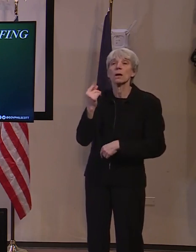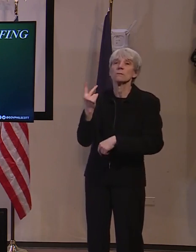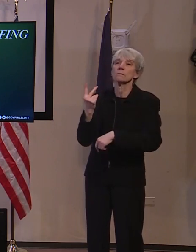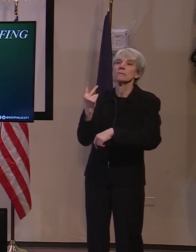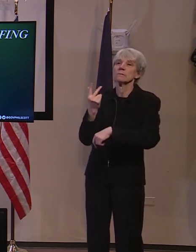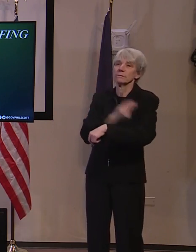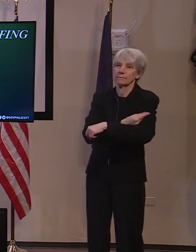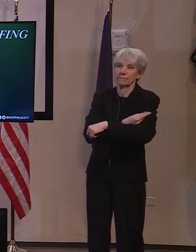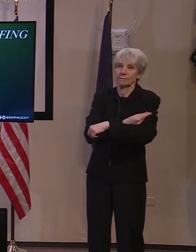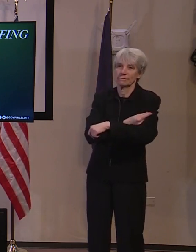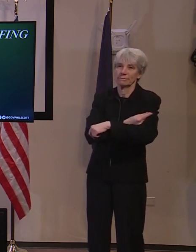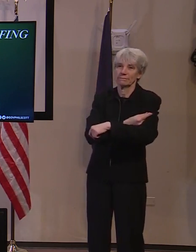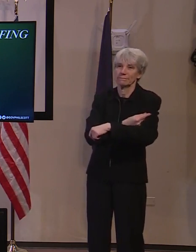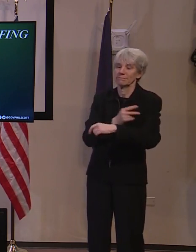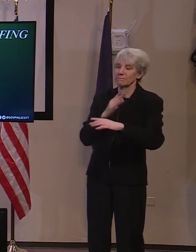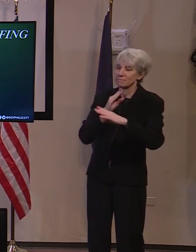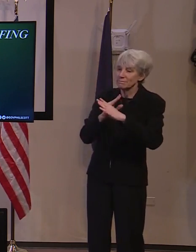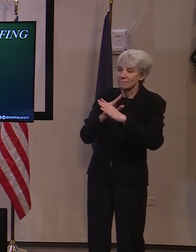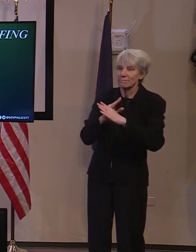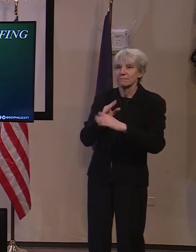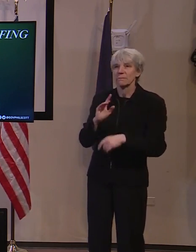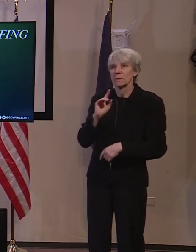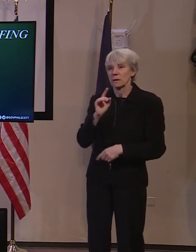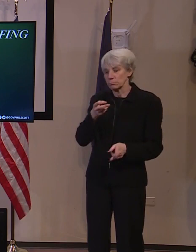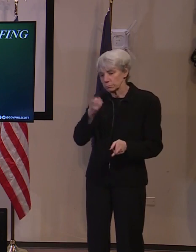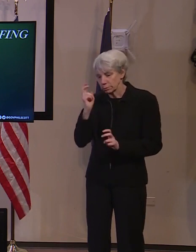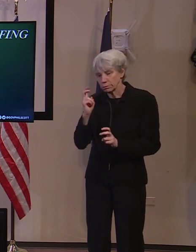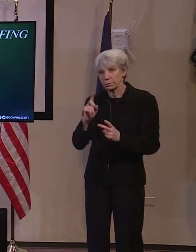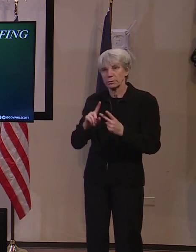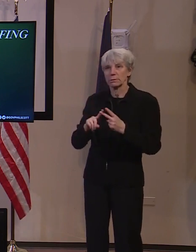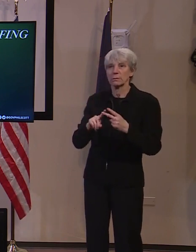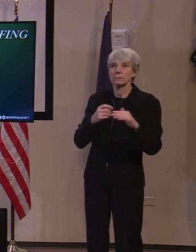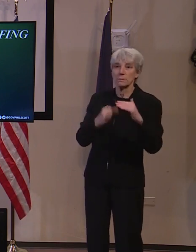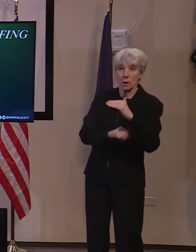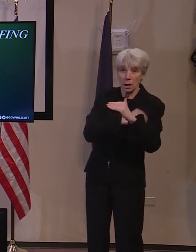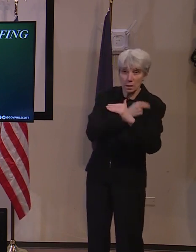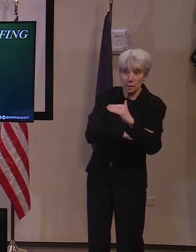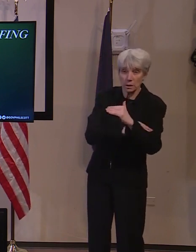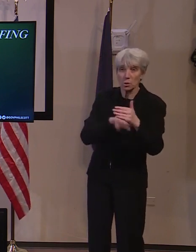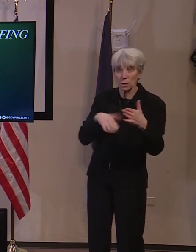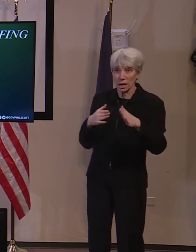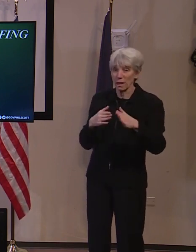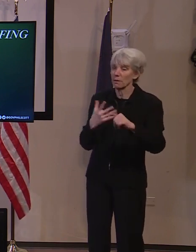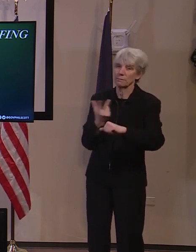hospitalization, death. This protection depends on you being up to date and